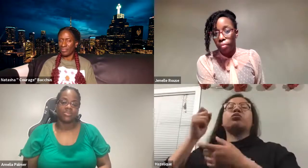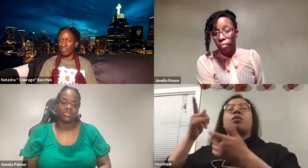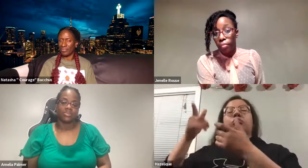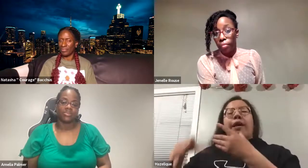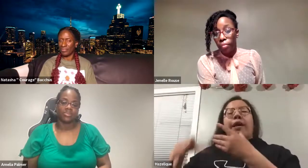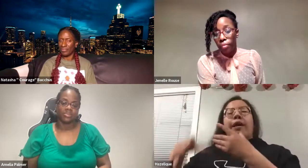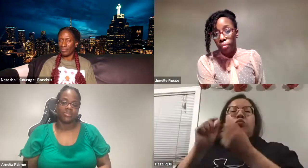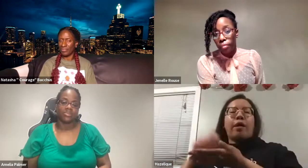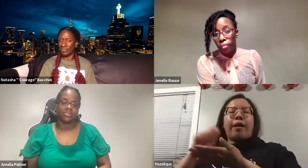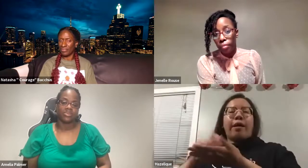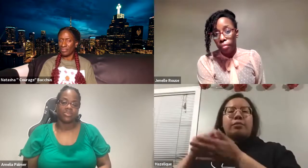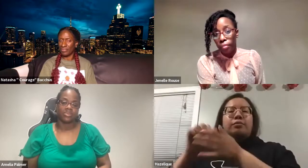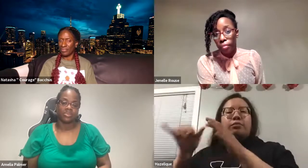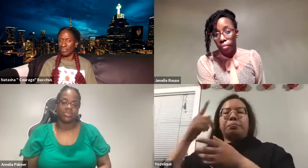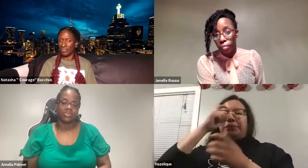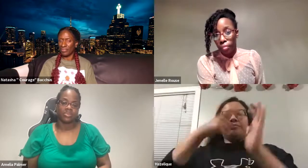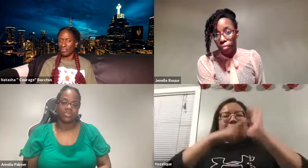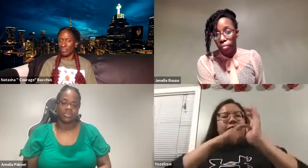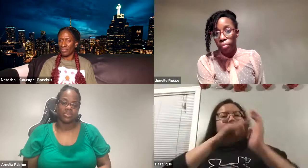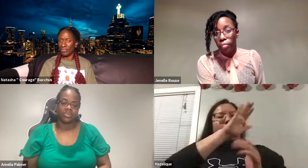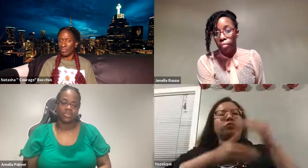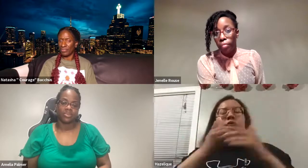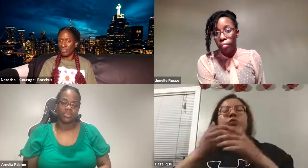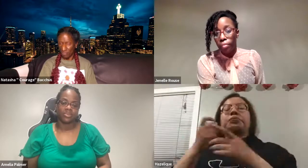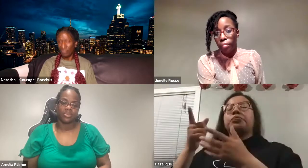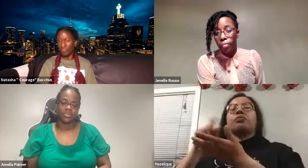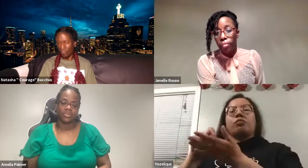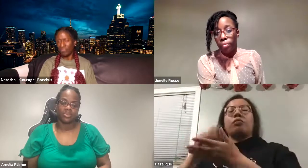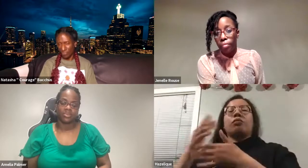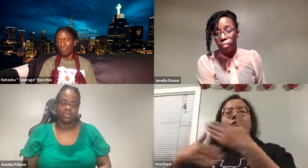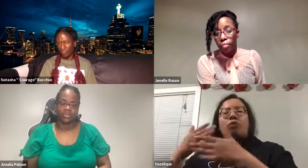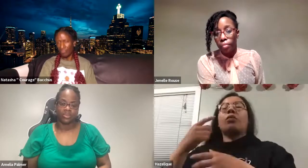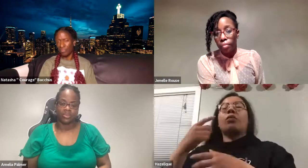written but we do have a written form but it's not how it's passed down